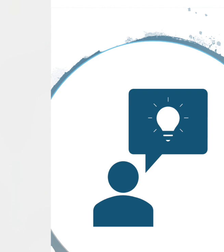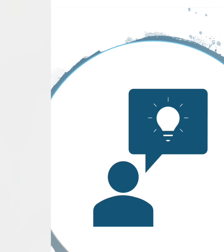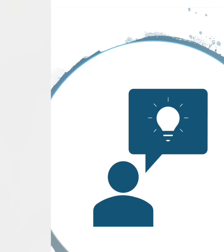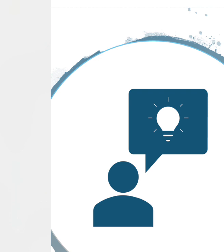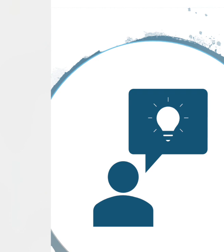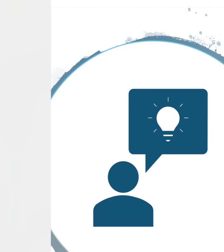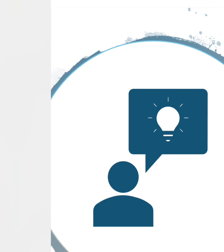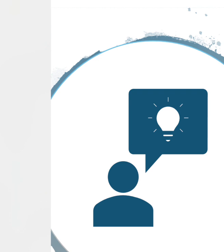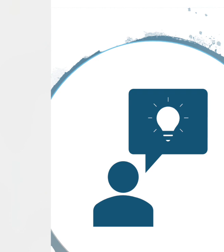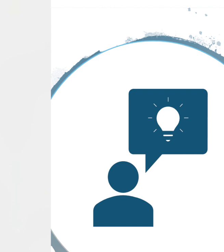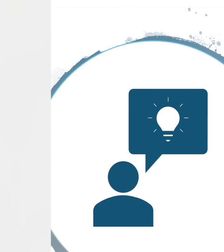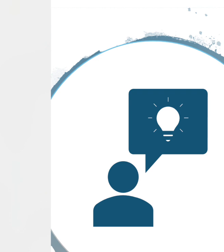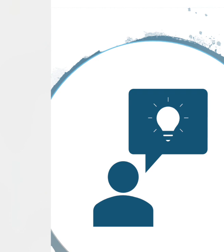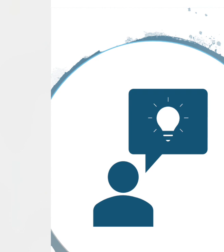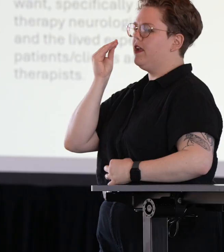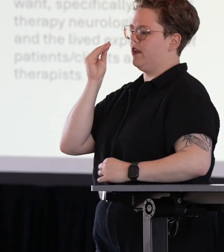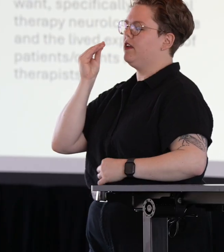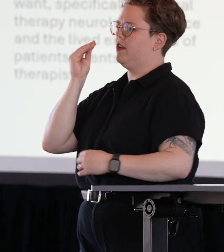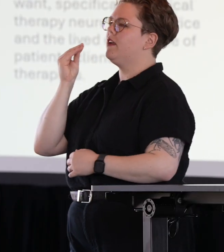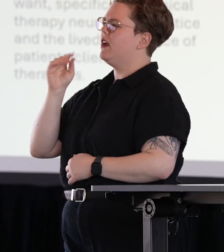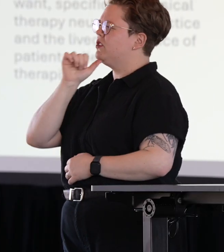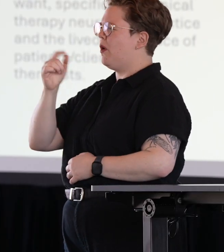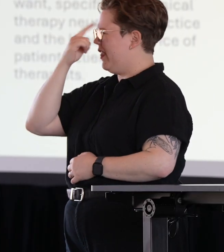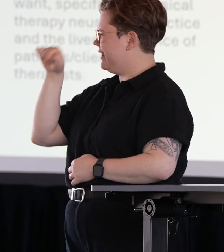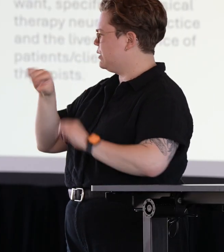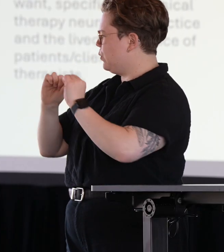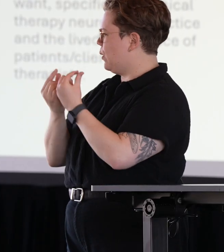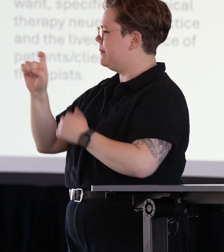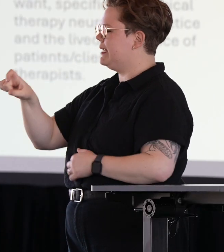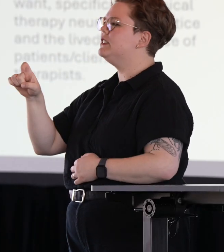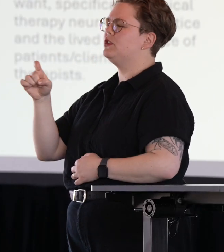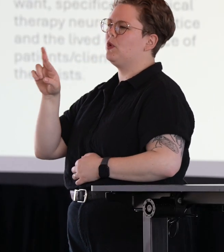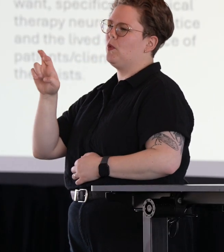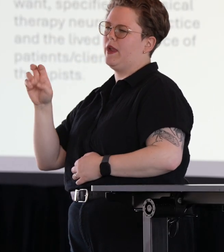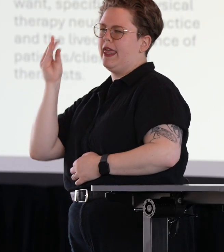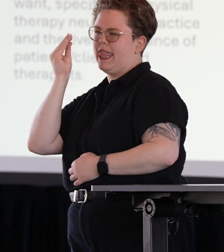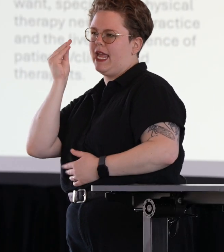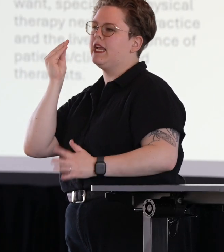rethinking, I don't think this group needs to rethink. I think this group is already here, and it's part of really those change